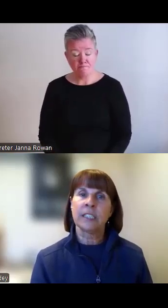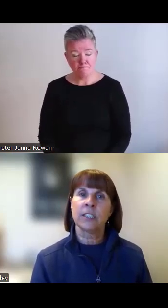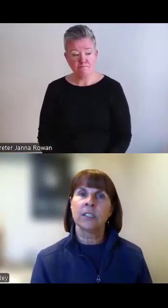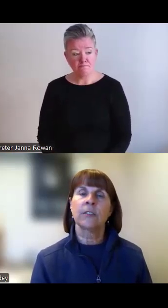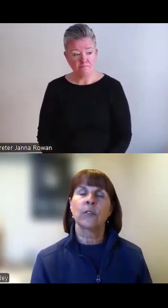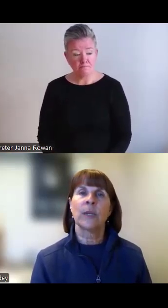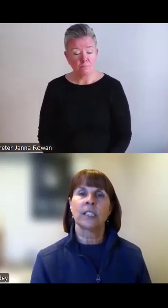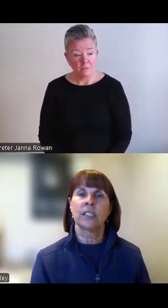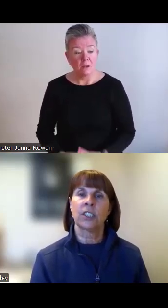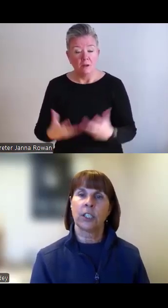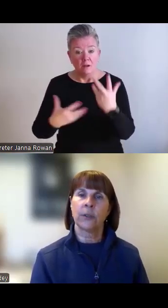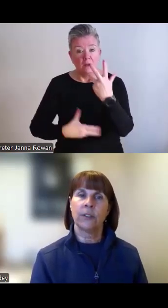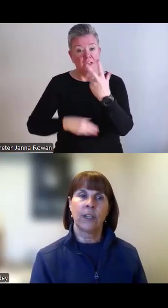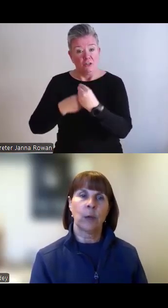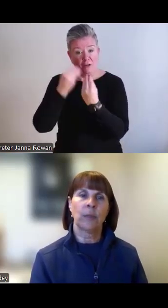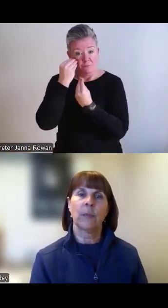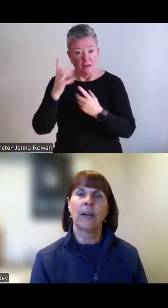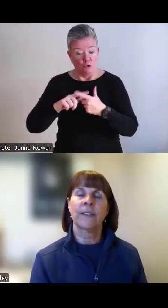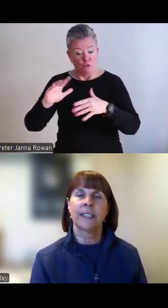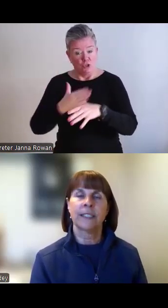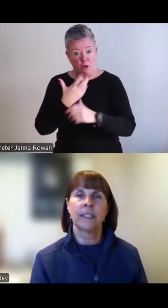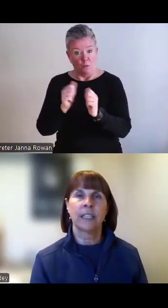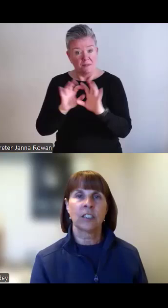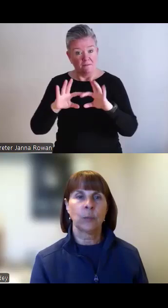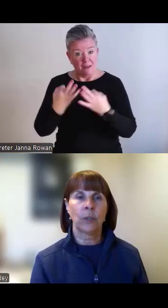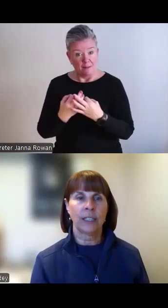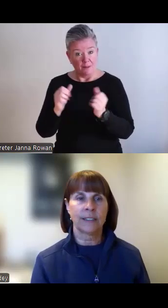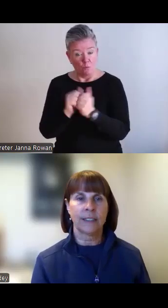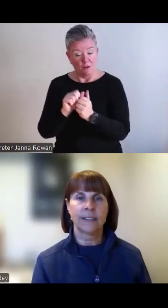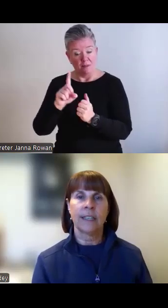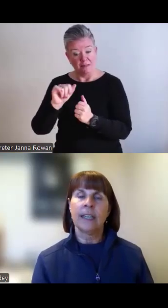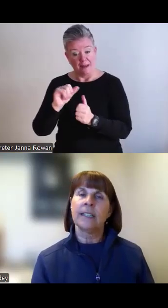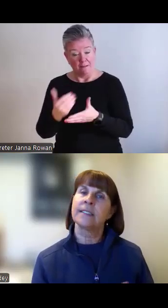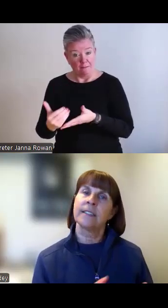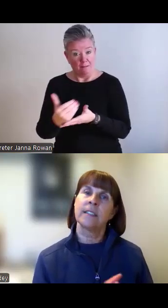Some additional information to share with the family about the data collection process is